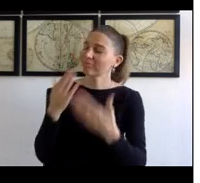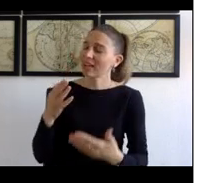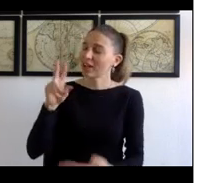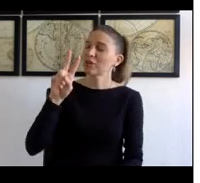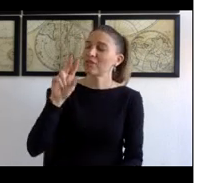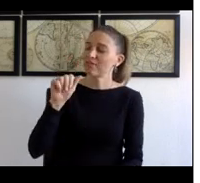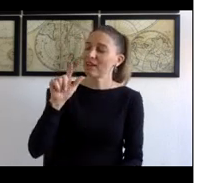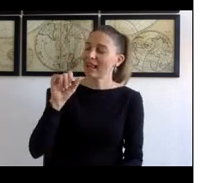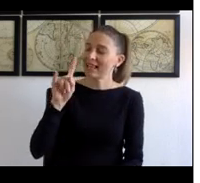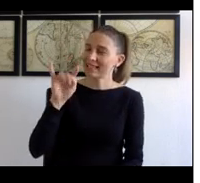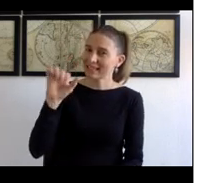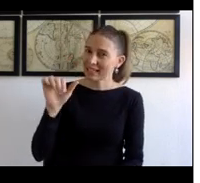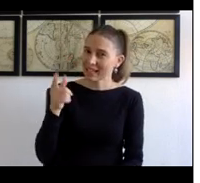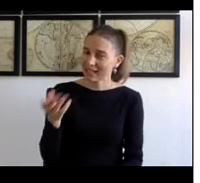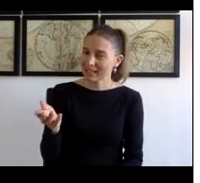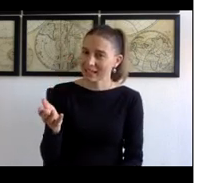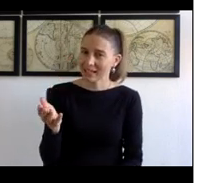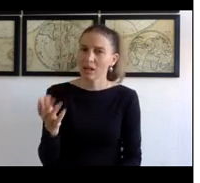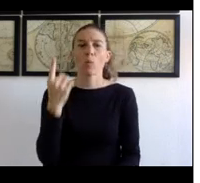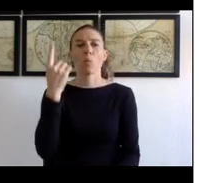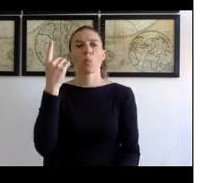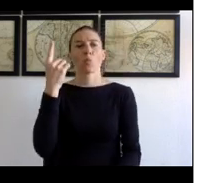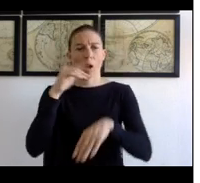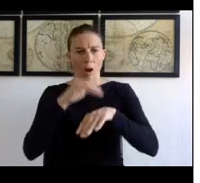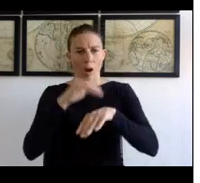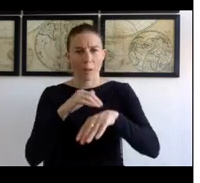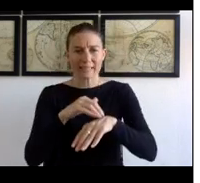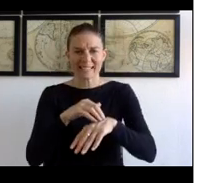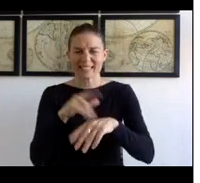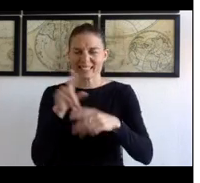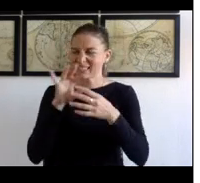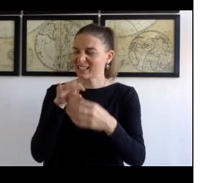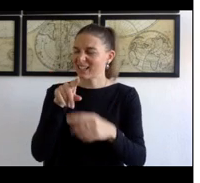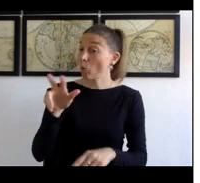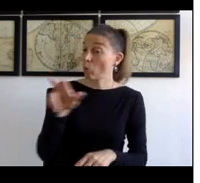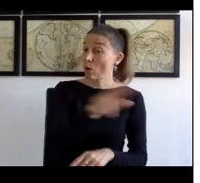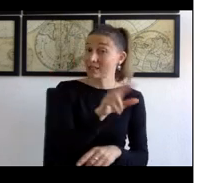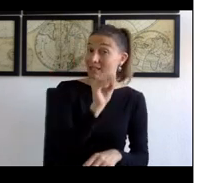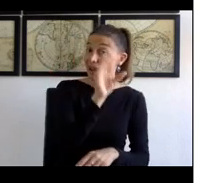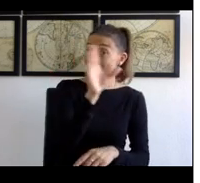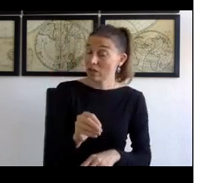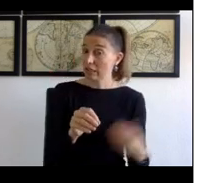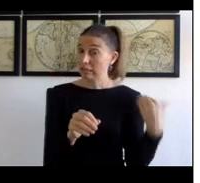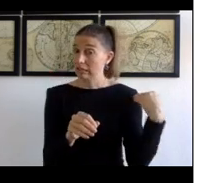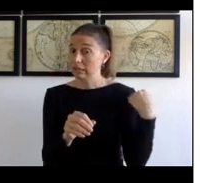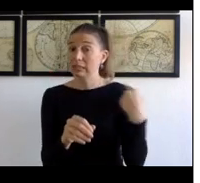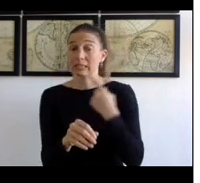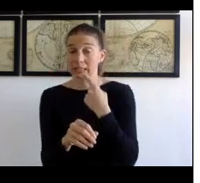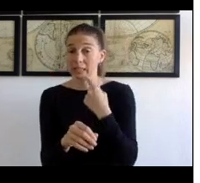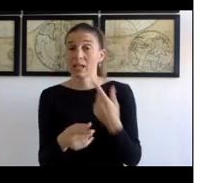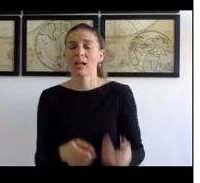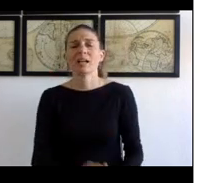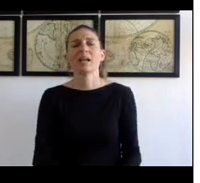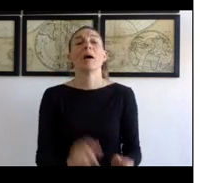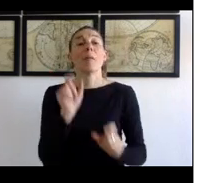Just one comment that has come in from West Africa while talking it was we have cases of people with disabilities unemployed